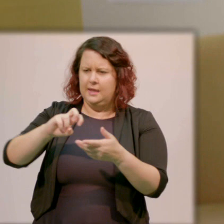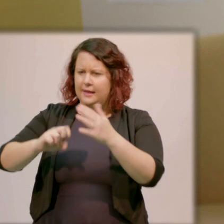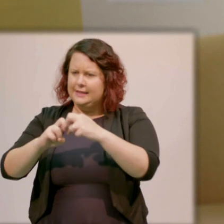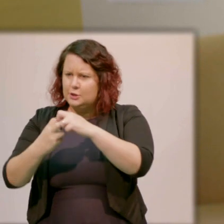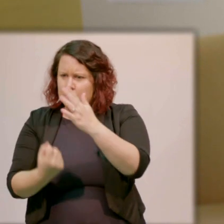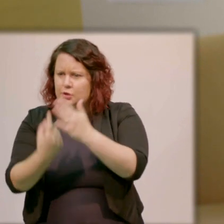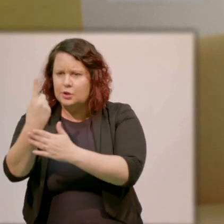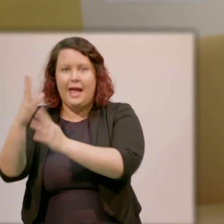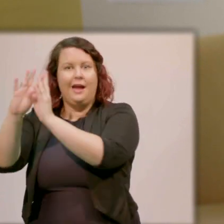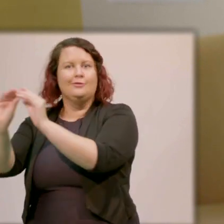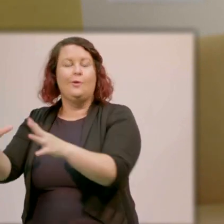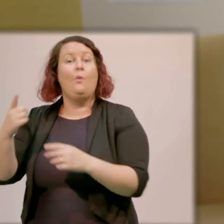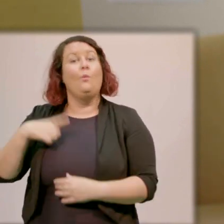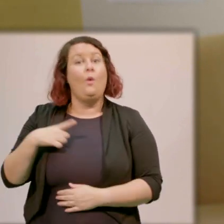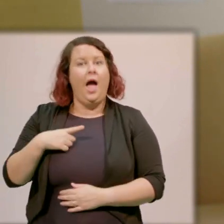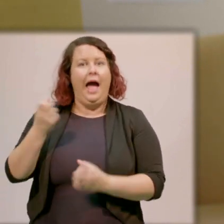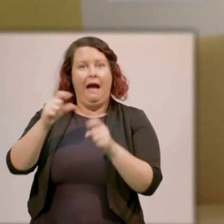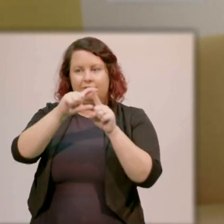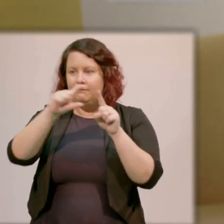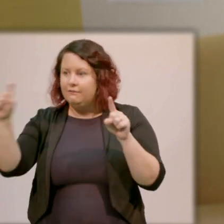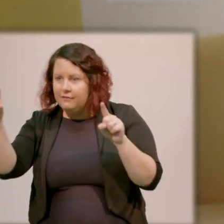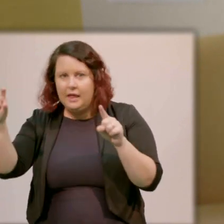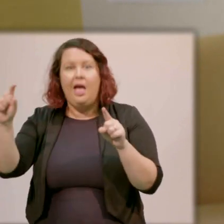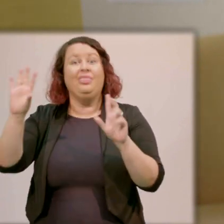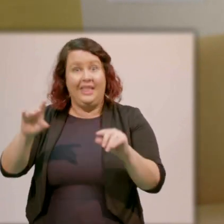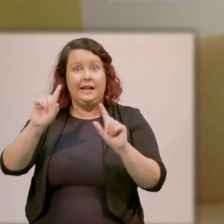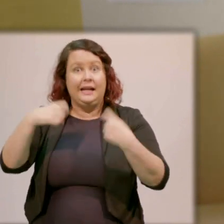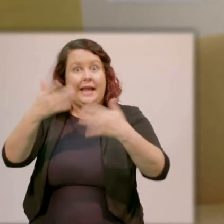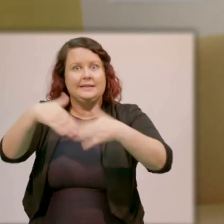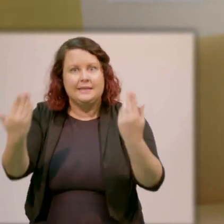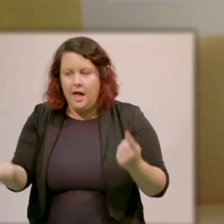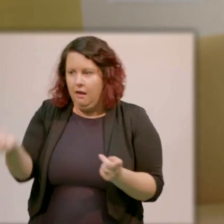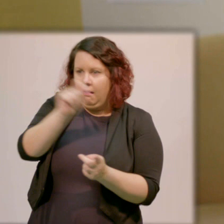complication, and resolution in one strip, as they're often written as a series.